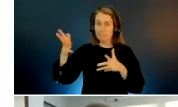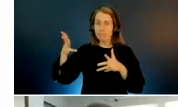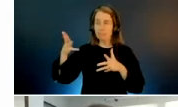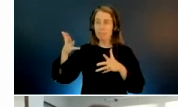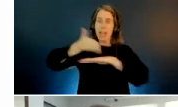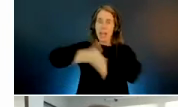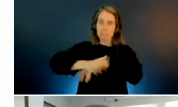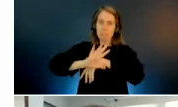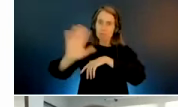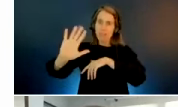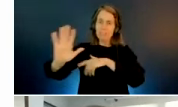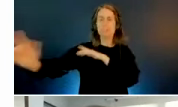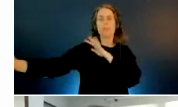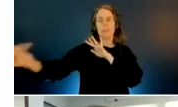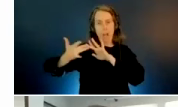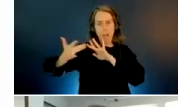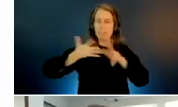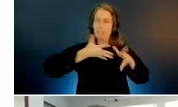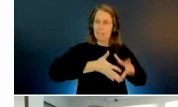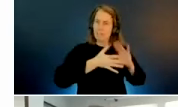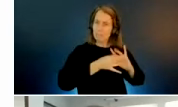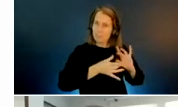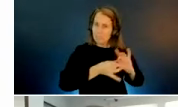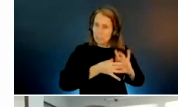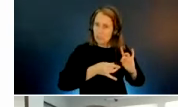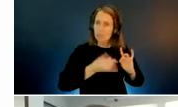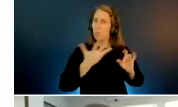um and tell us a good time to call you back and and we'll make that happen if you're you know